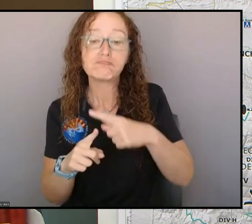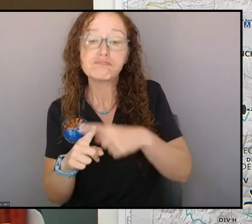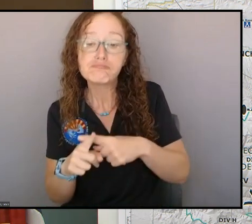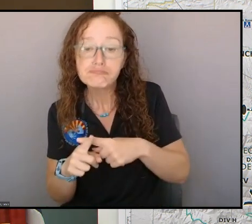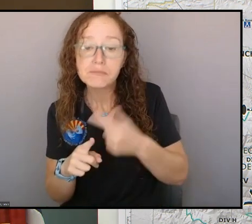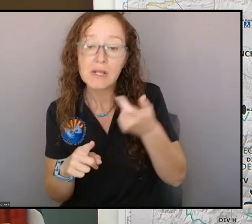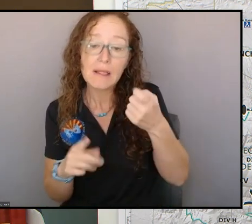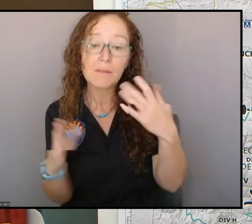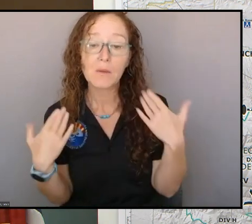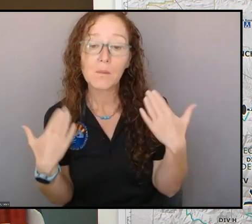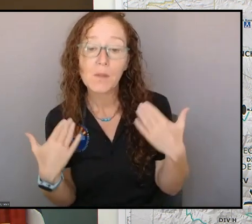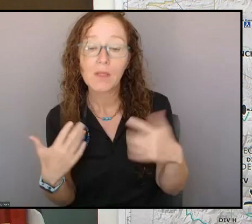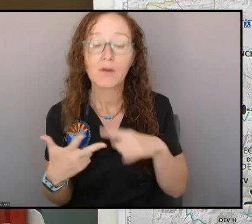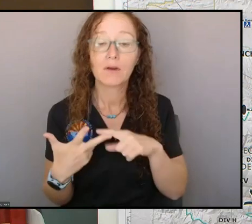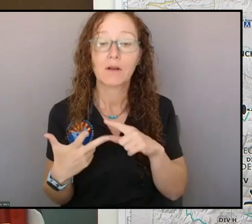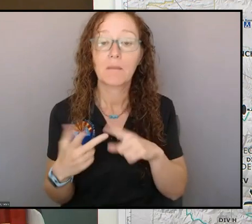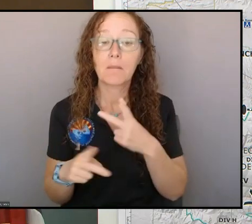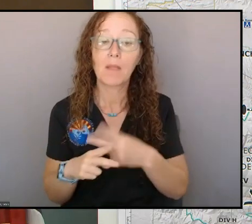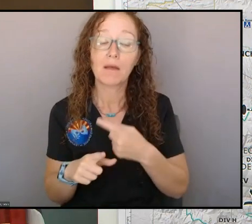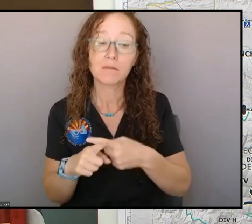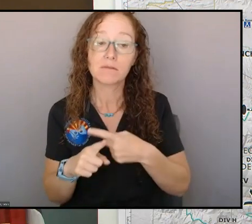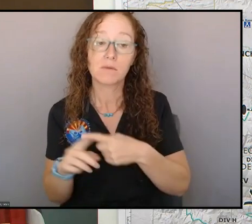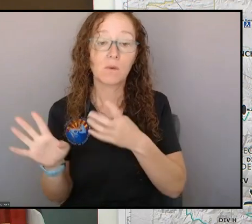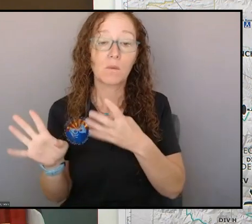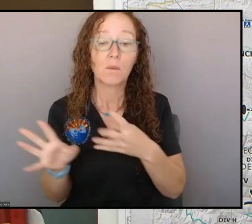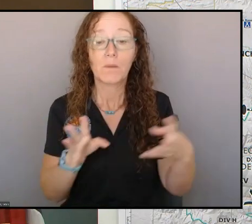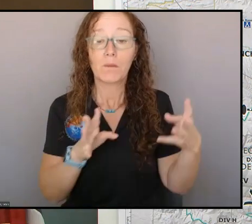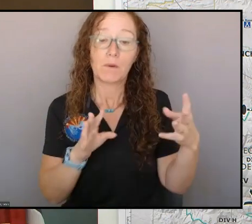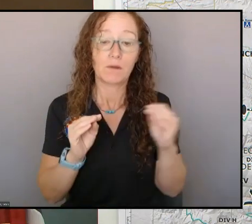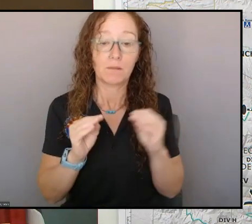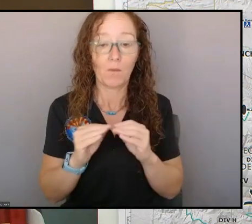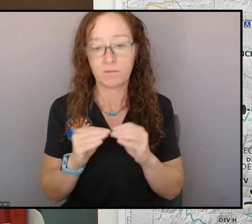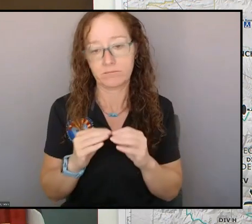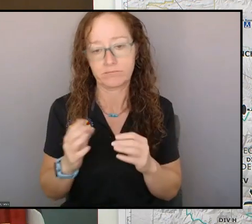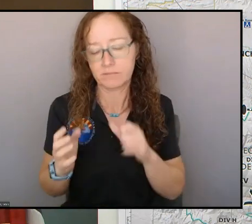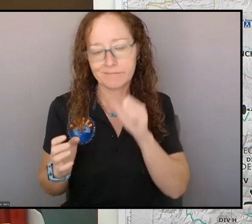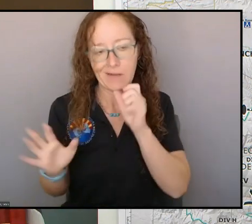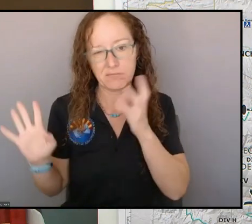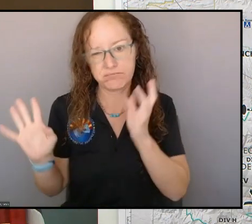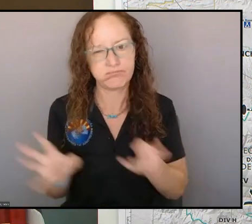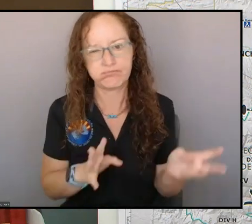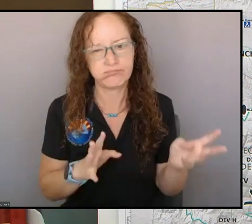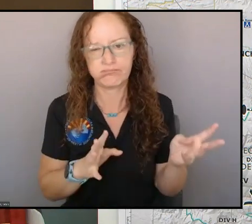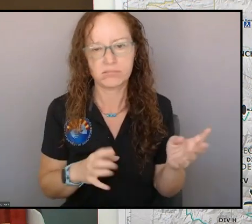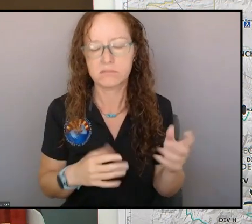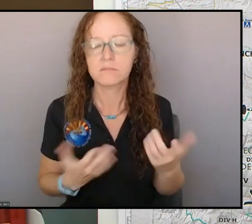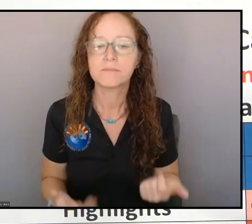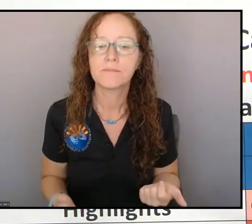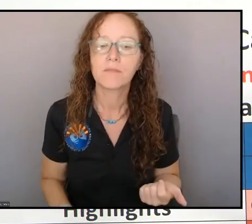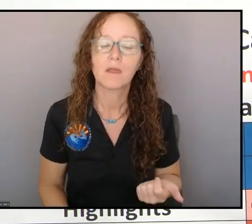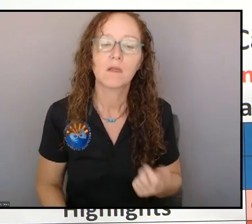looking at a period of very strong winds over the next few days. So just monitoring for that thunderstorm potential and